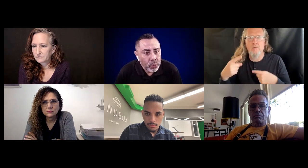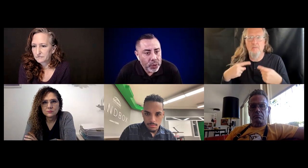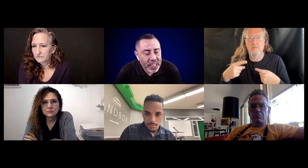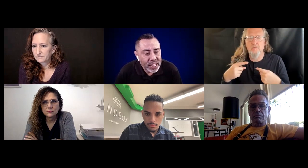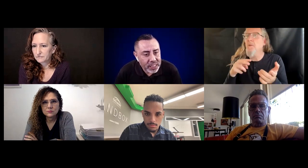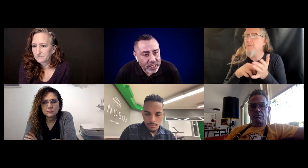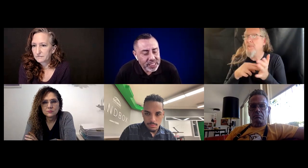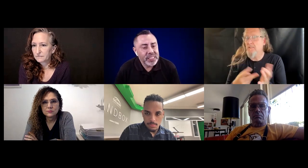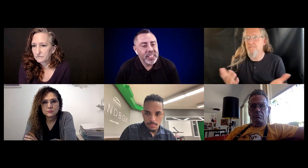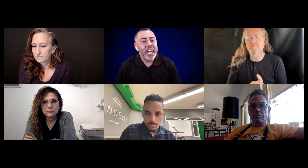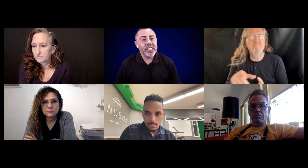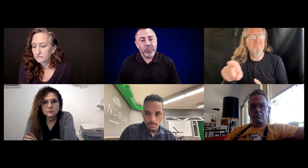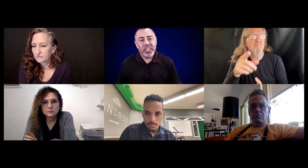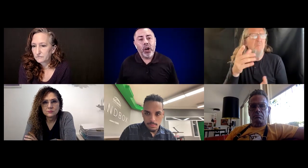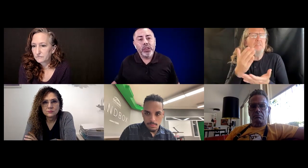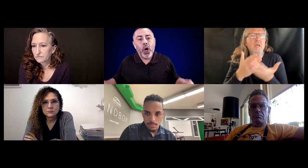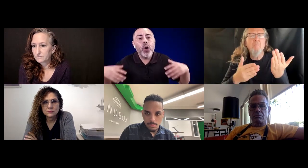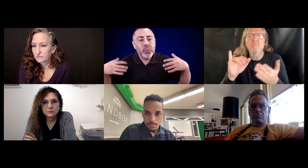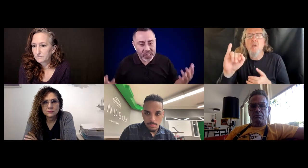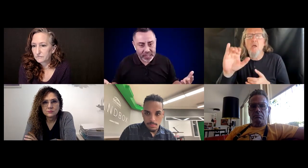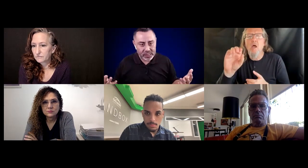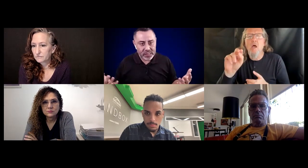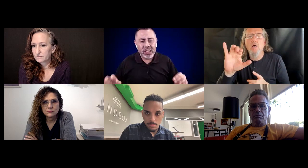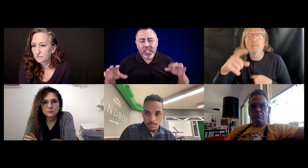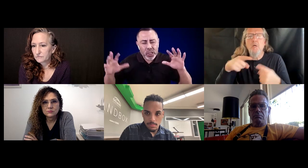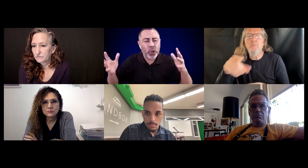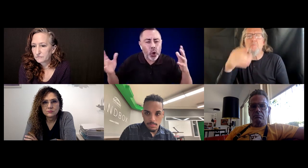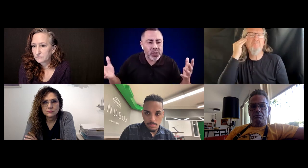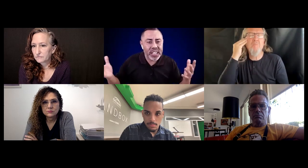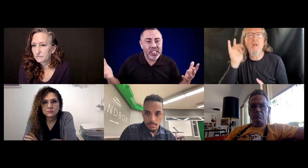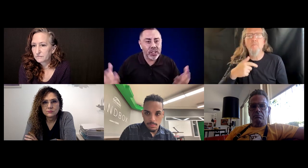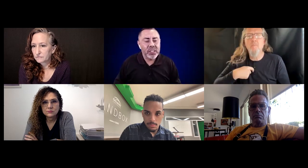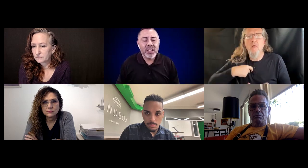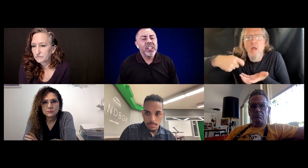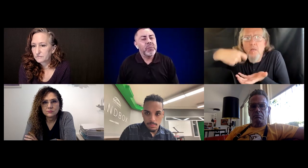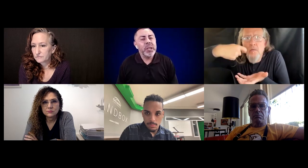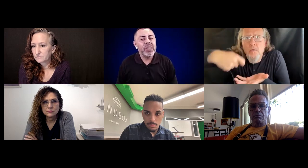What they did is they had something called home signs, and I'll tell you what home signs are.